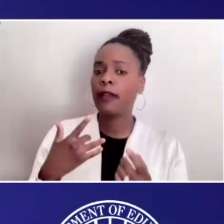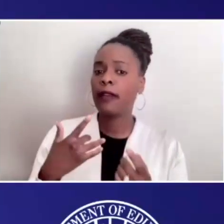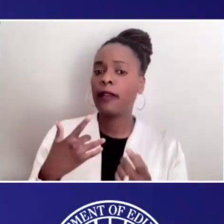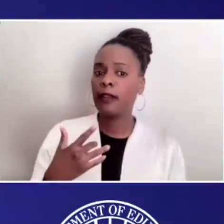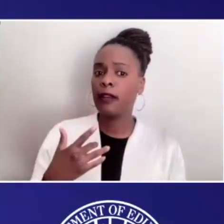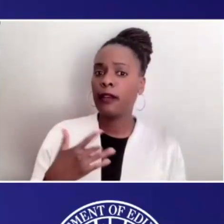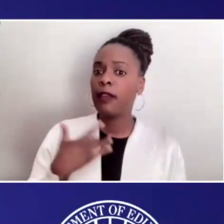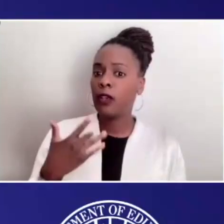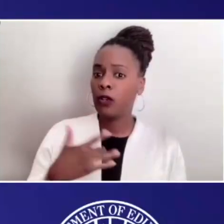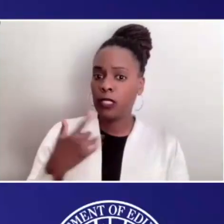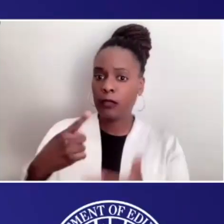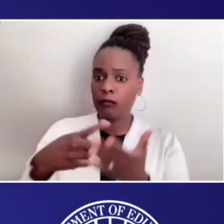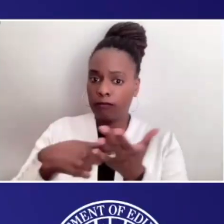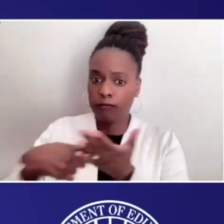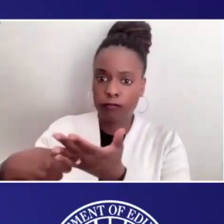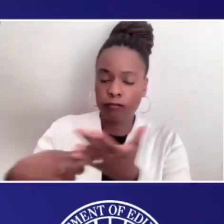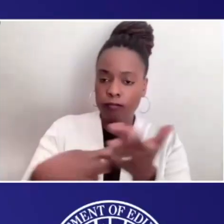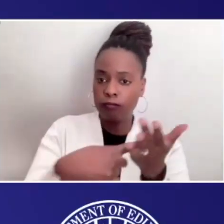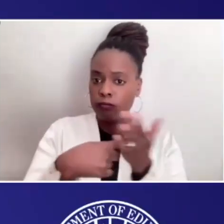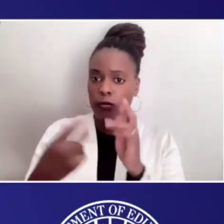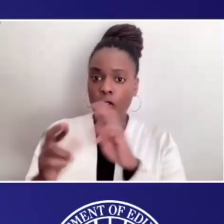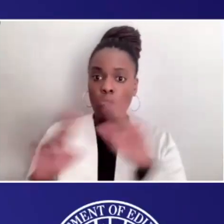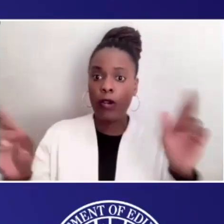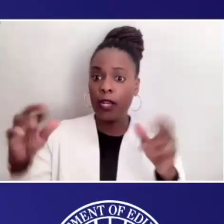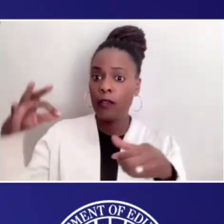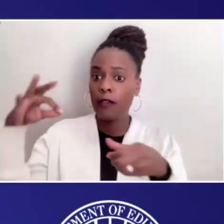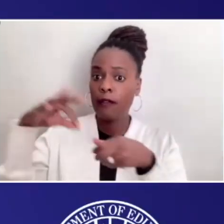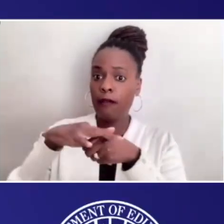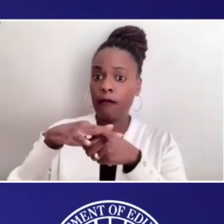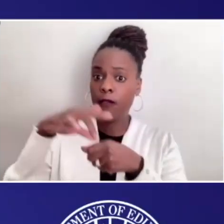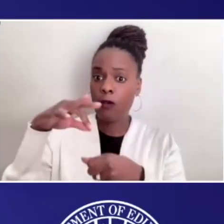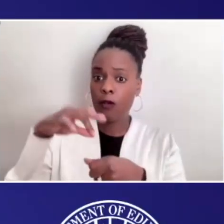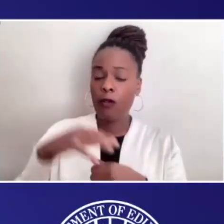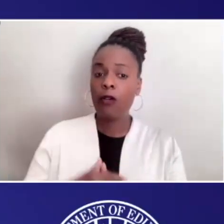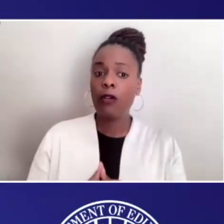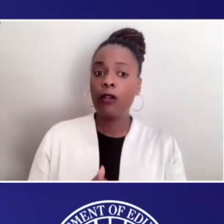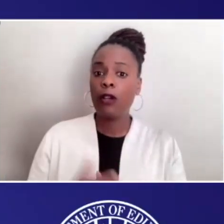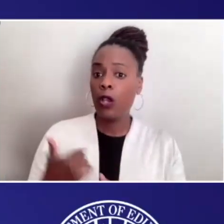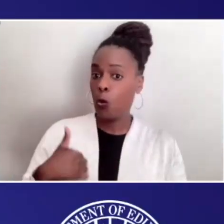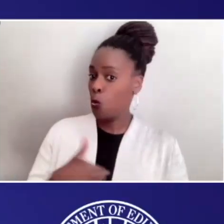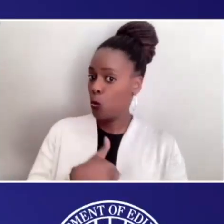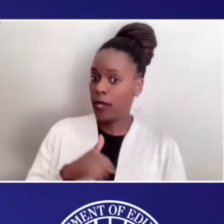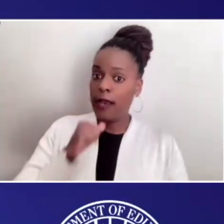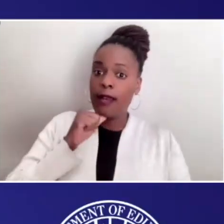everything and you're prepared for a vote, and we are not. How is that handled?